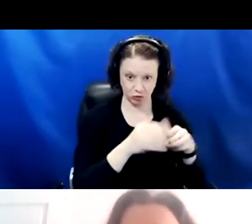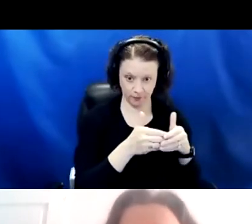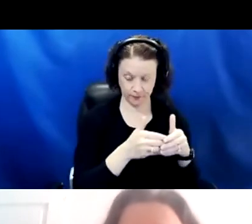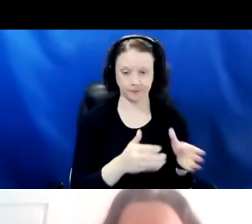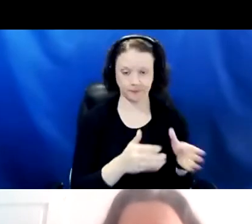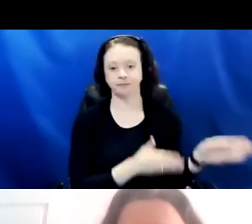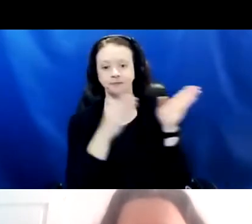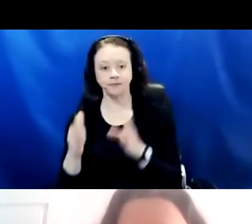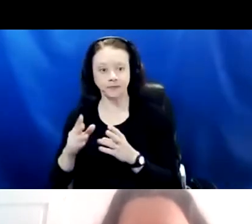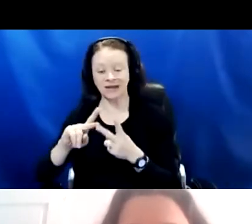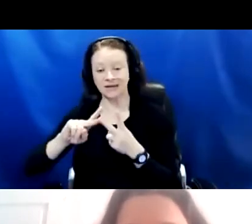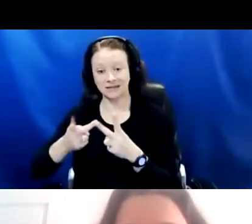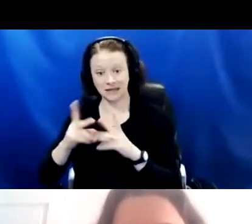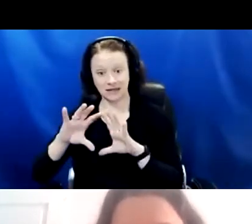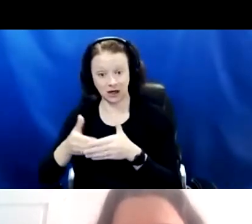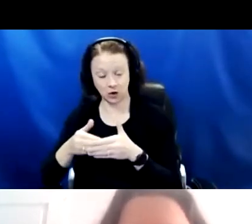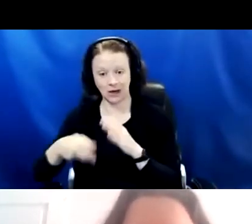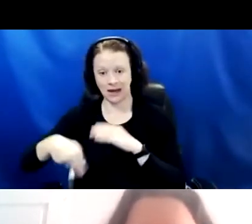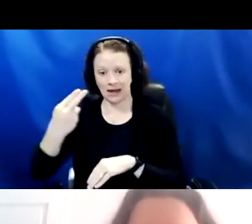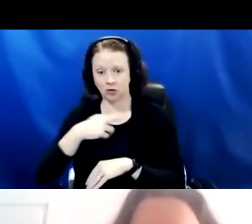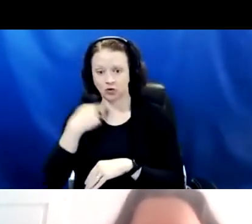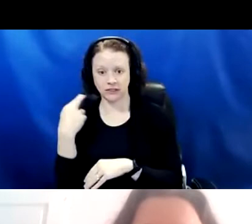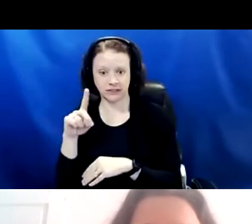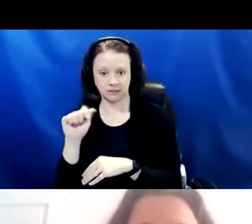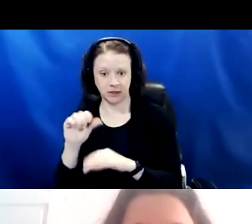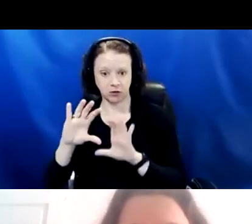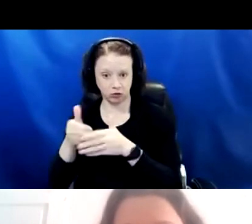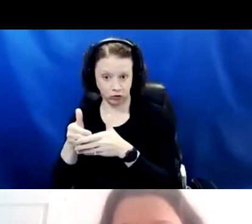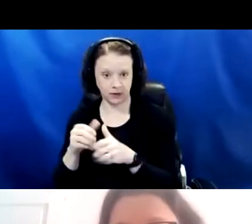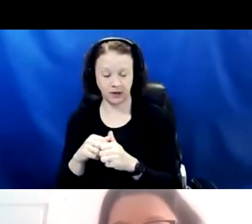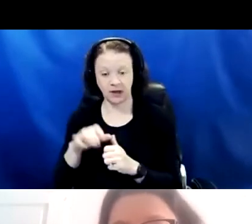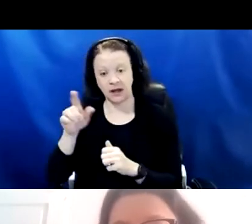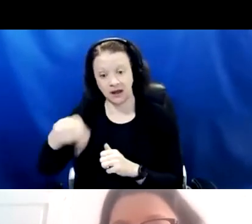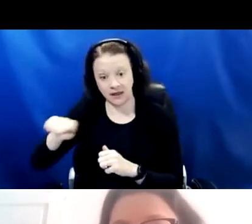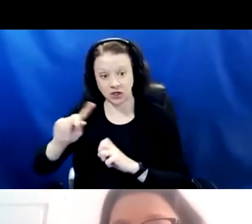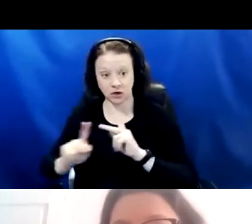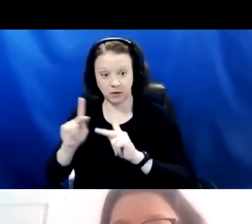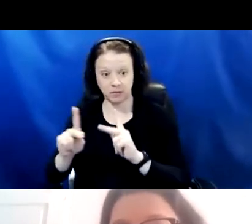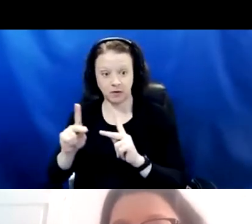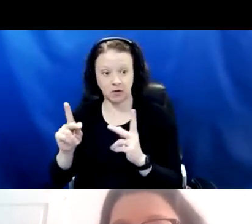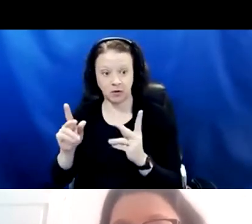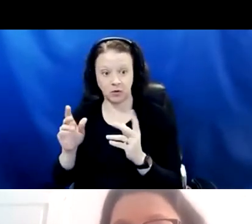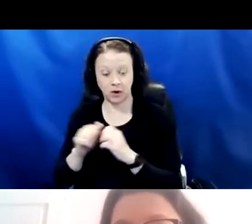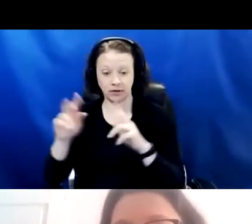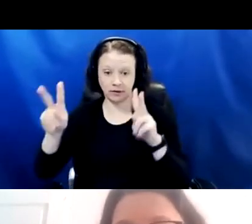Here's the second category, high-risk disability group. These are people with developmental